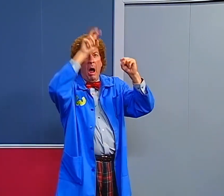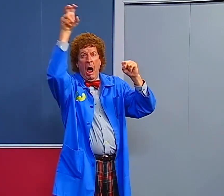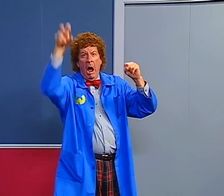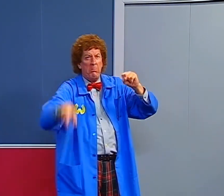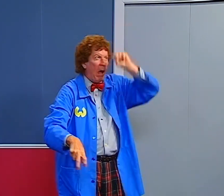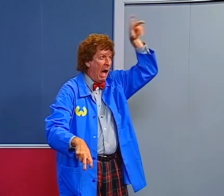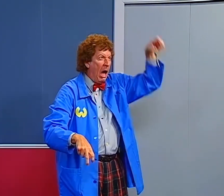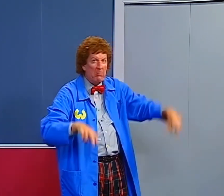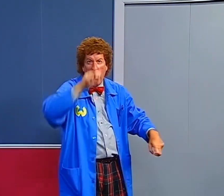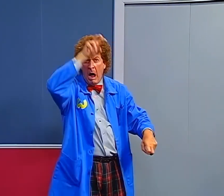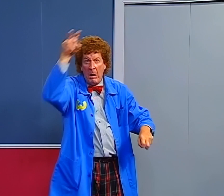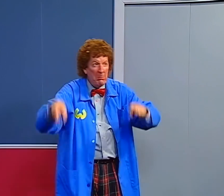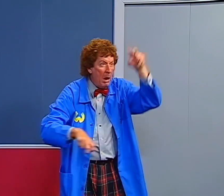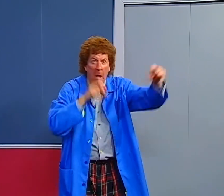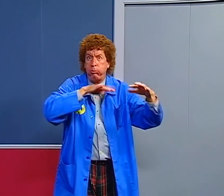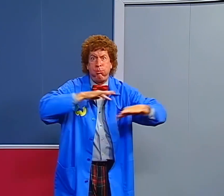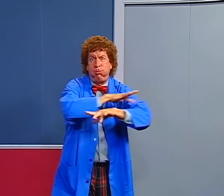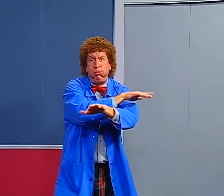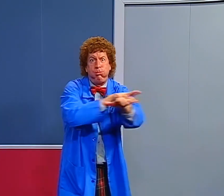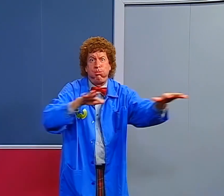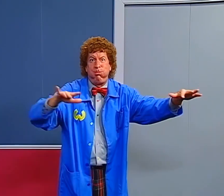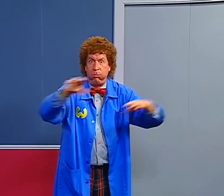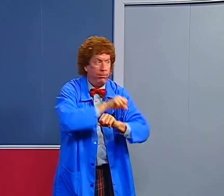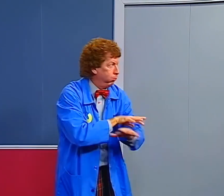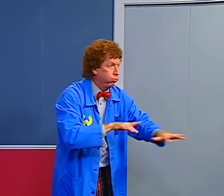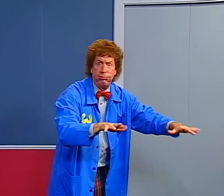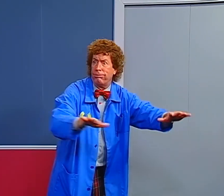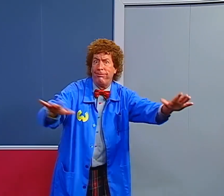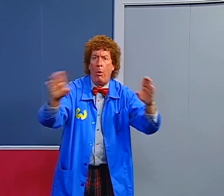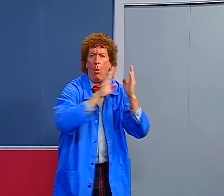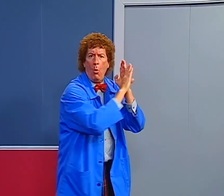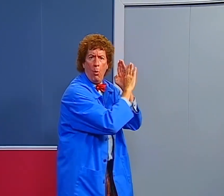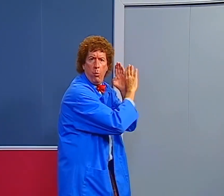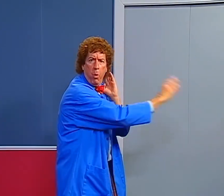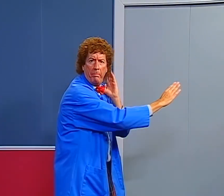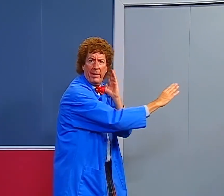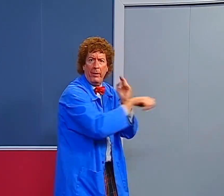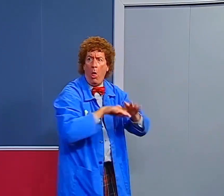ALL OVER THE OFFICE, JUMPING ON TABLES, AND RUNNING ALL OVER THE PLACE.